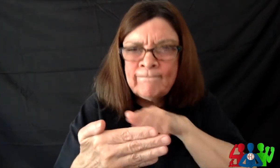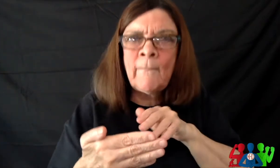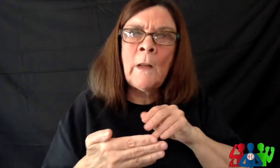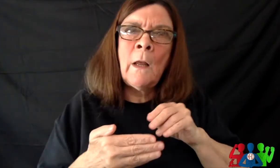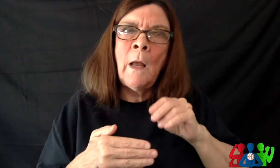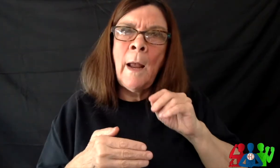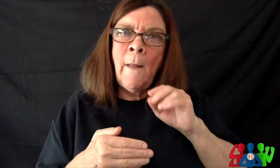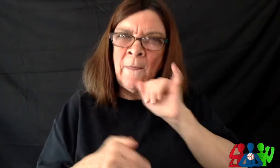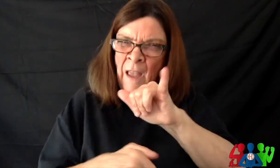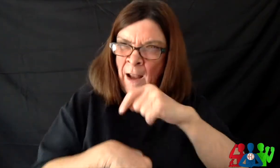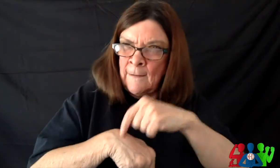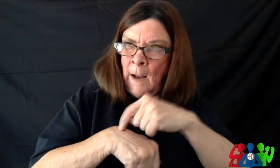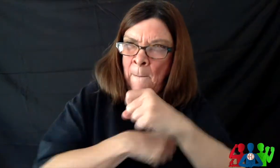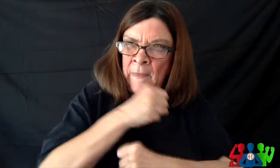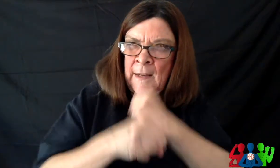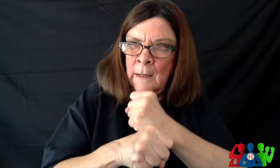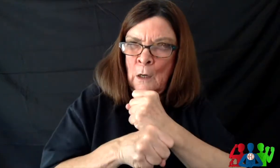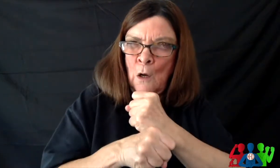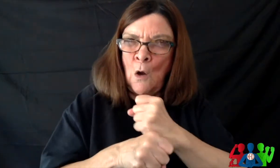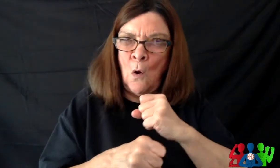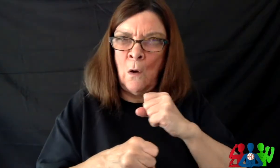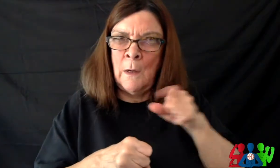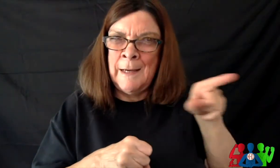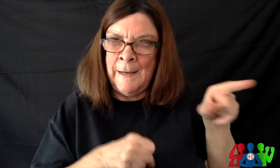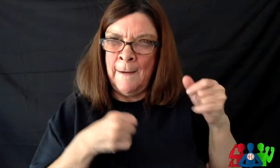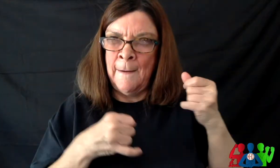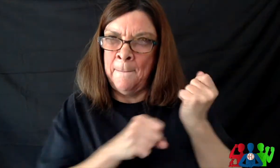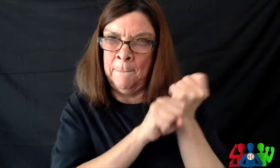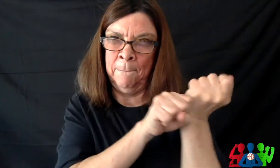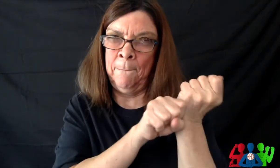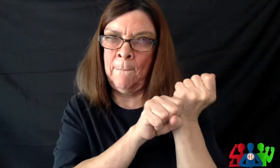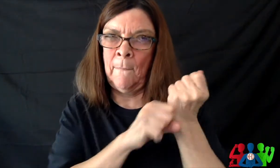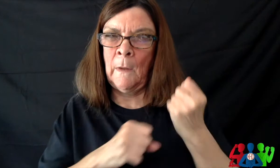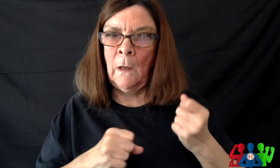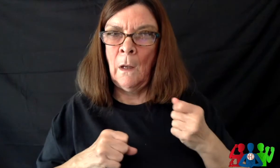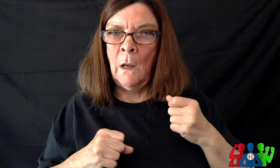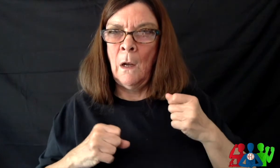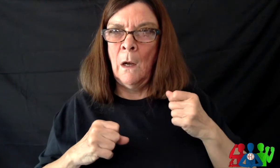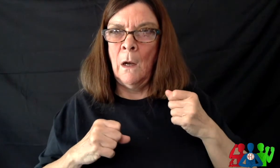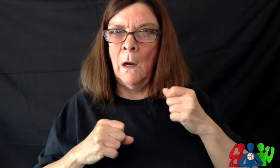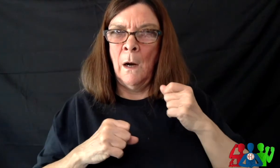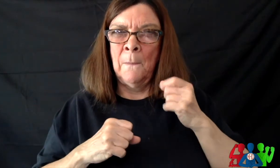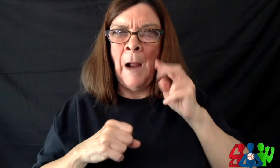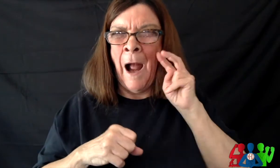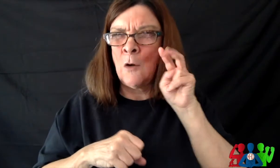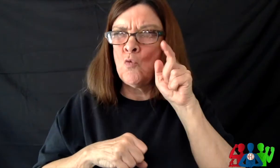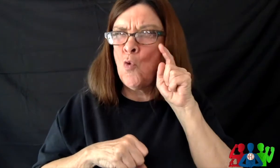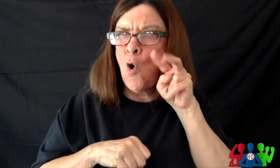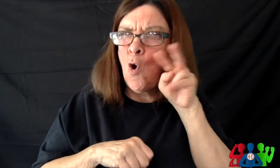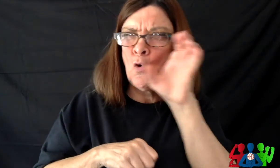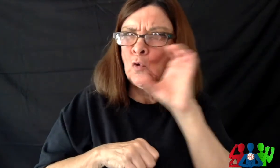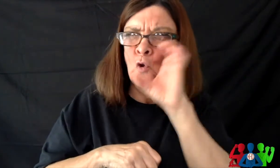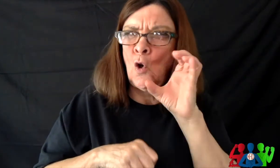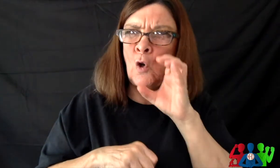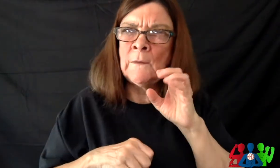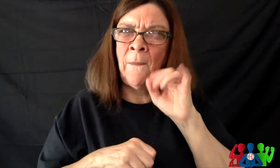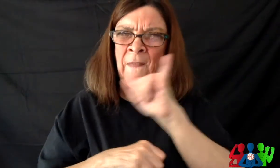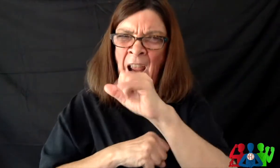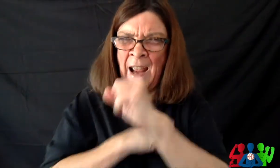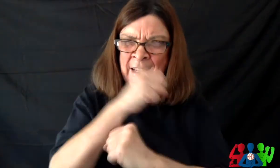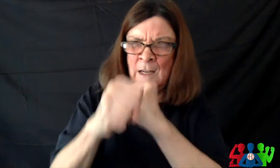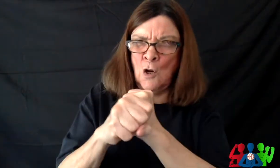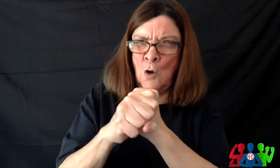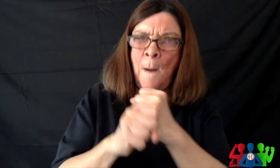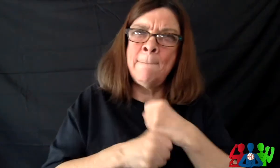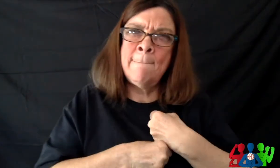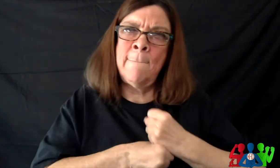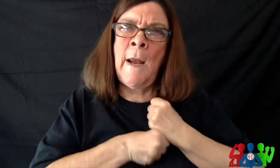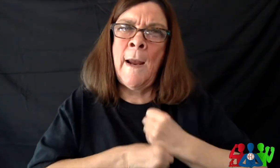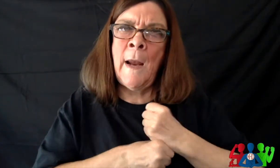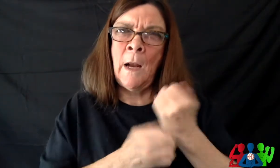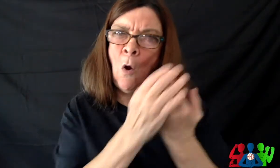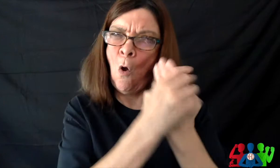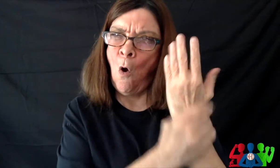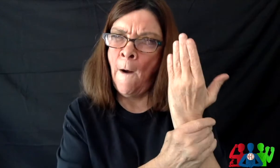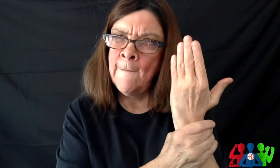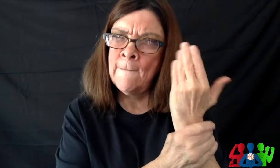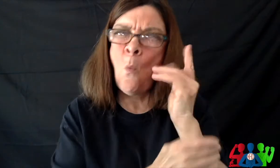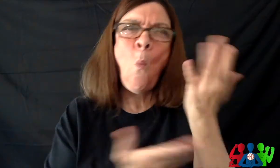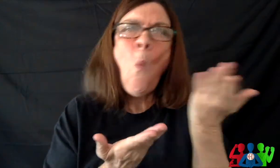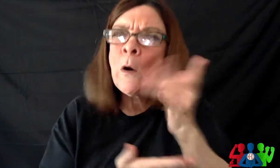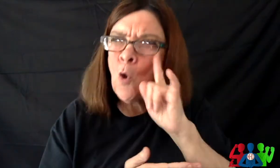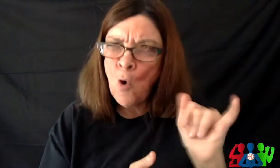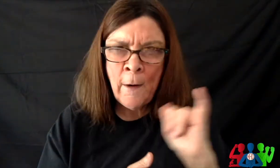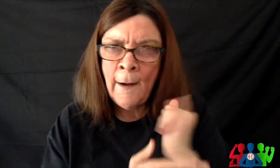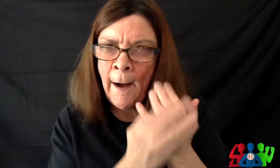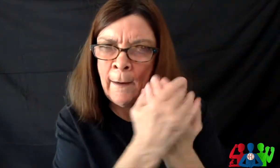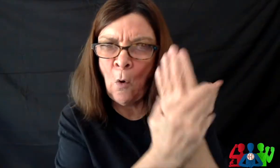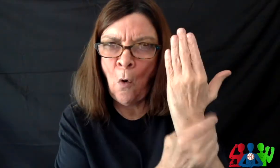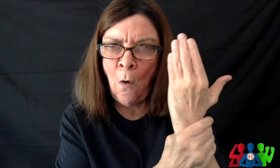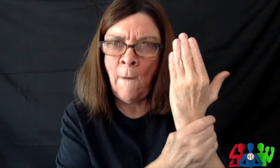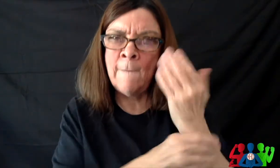I tried my best to capture his likeness. At that time, he was playing baseball. And I had to